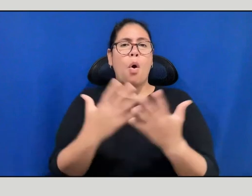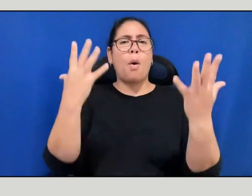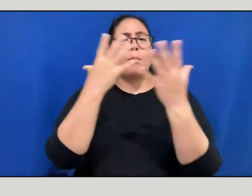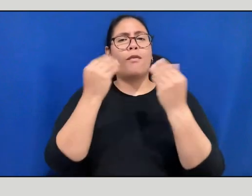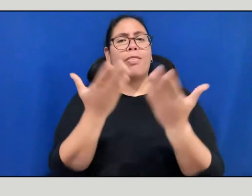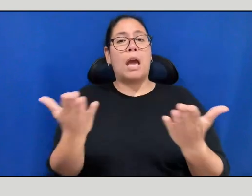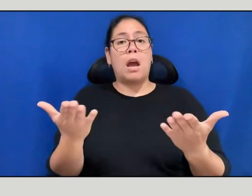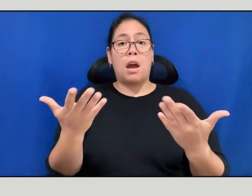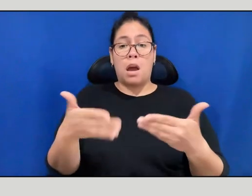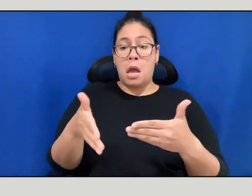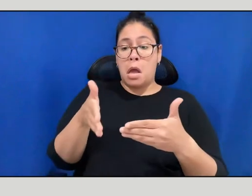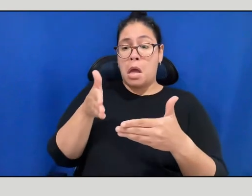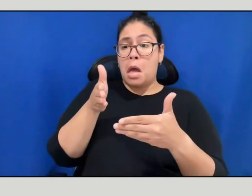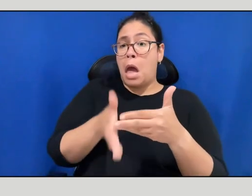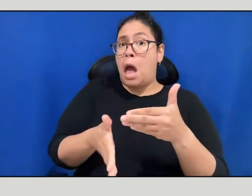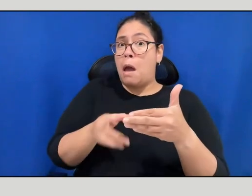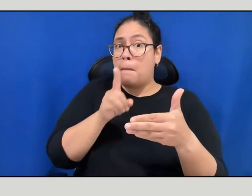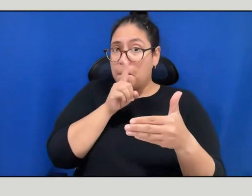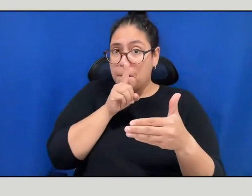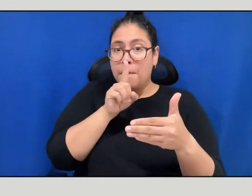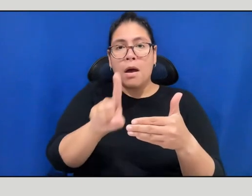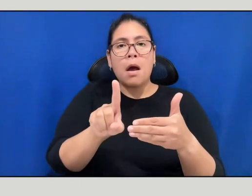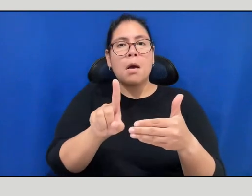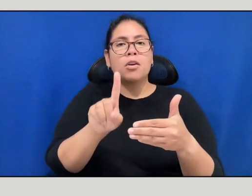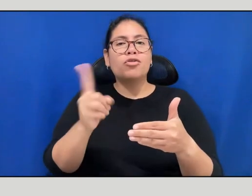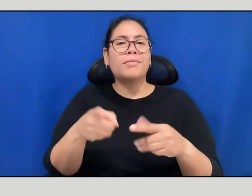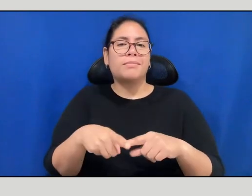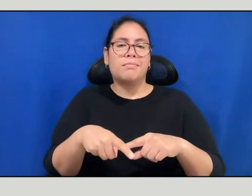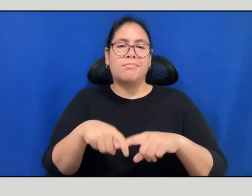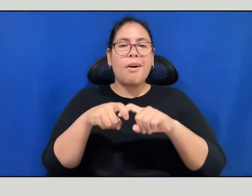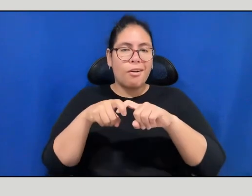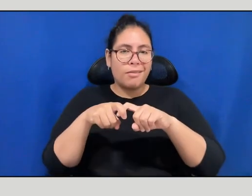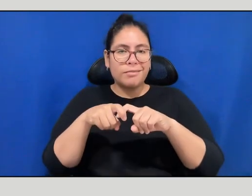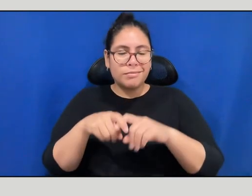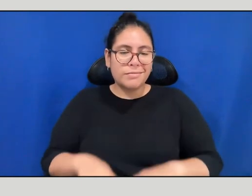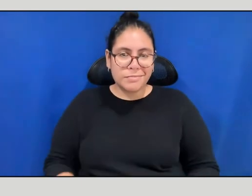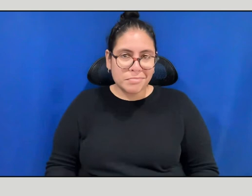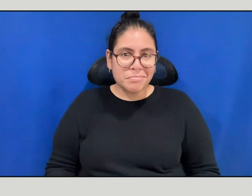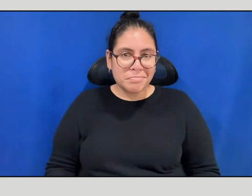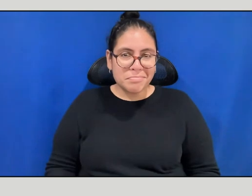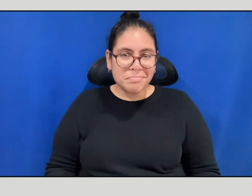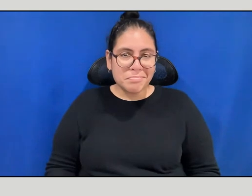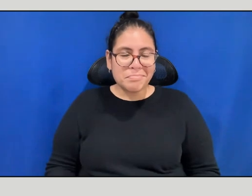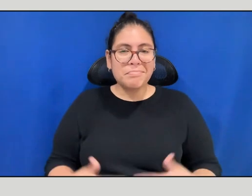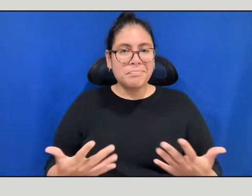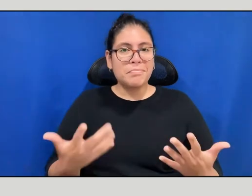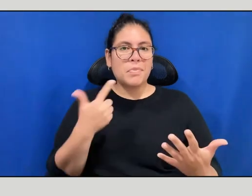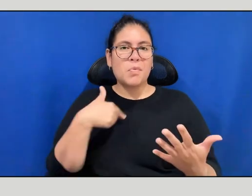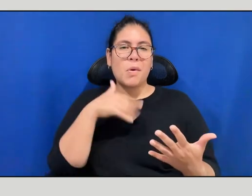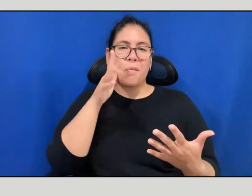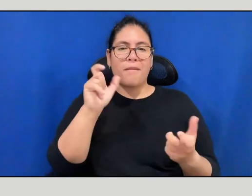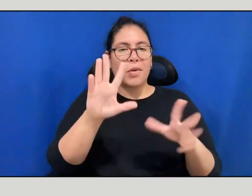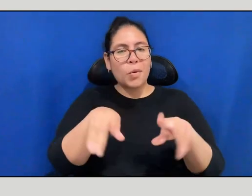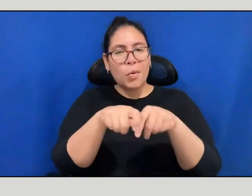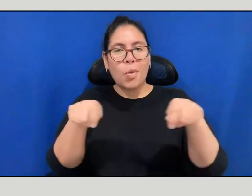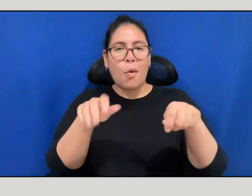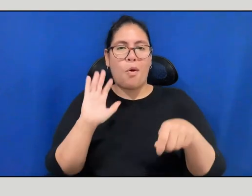but rather a little pause. So we're gonna have to close our conversation now,